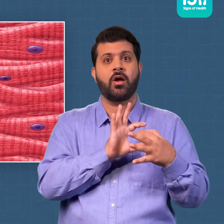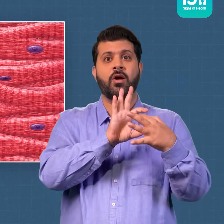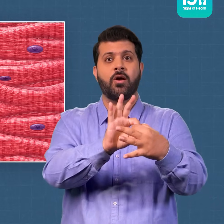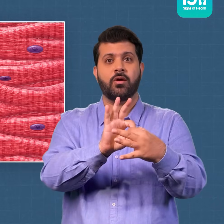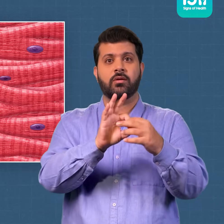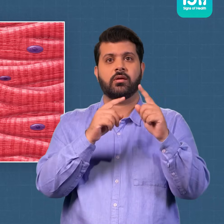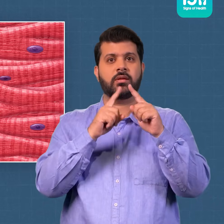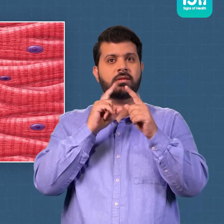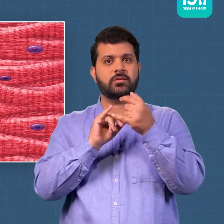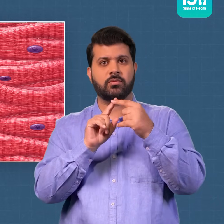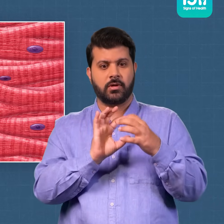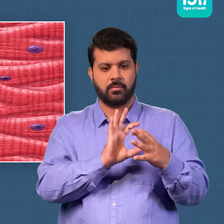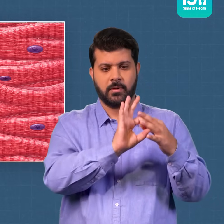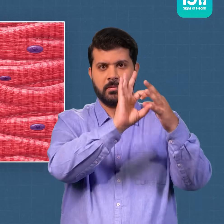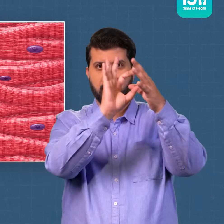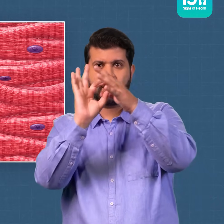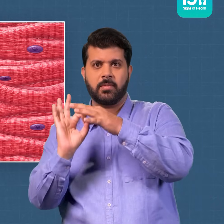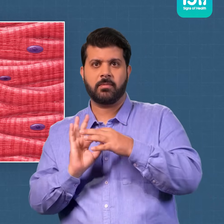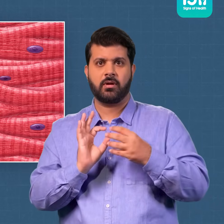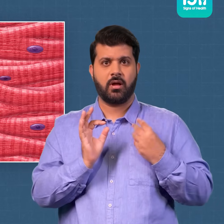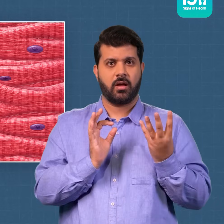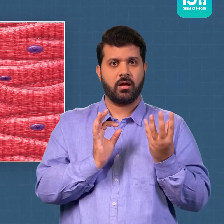and connective tissue holds everything together,